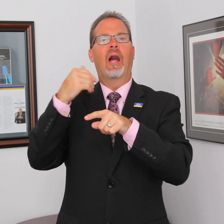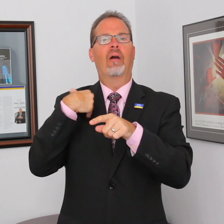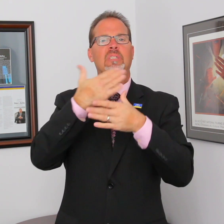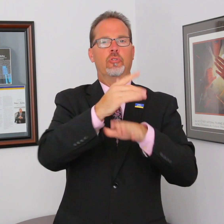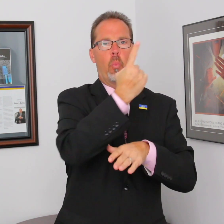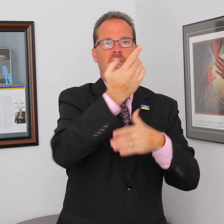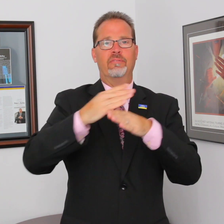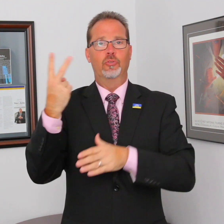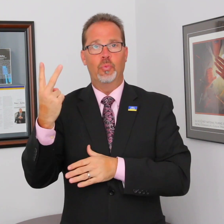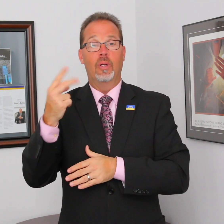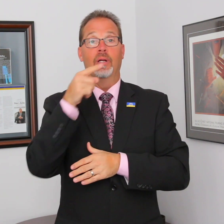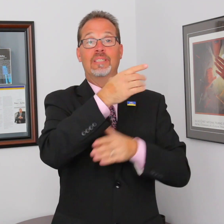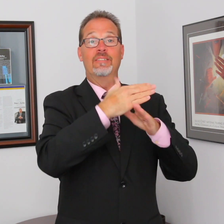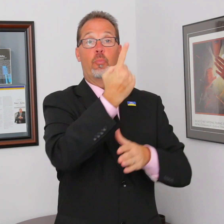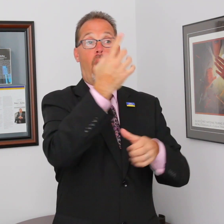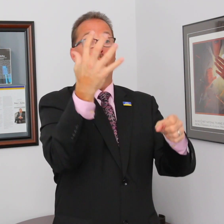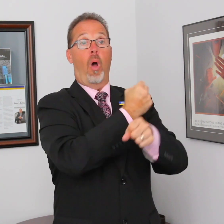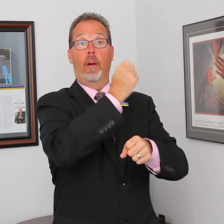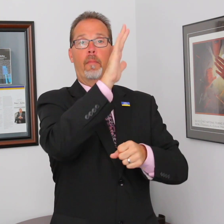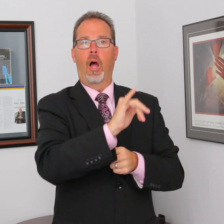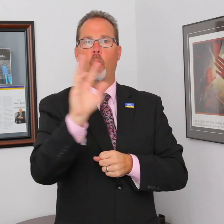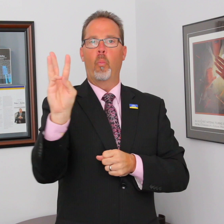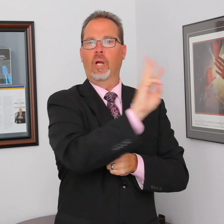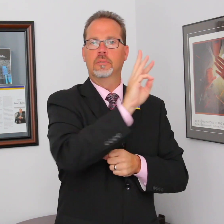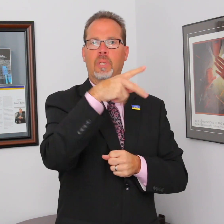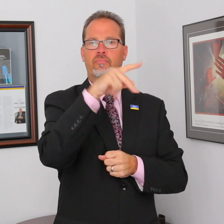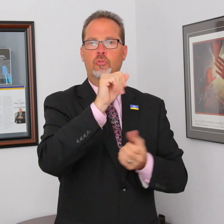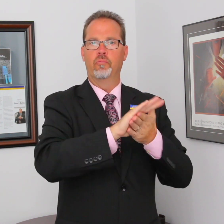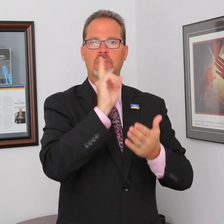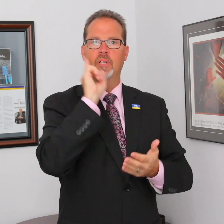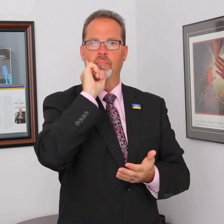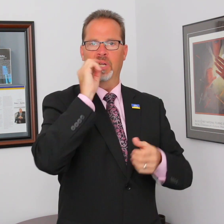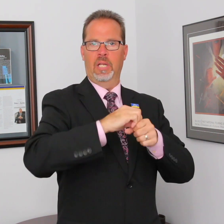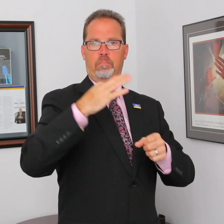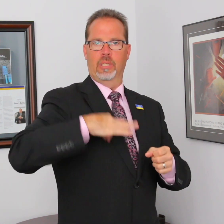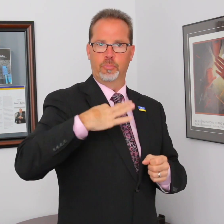Division I and Division II and the Division II team was able to get a